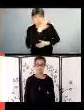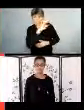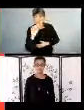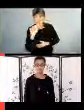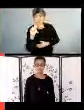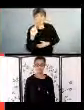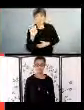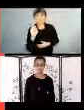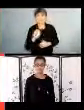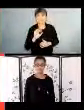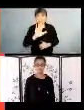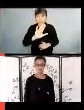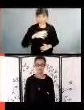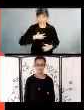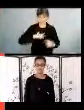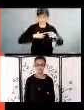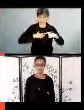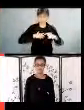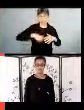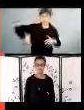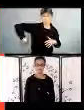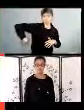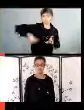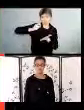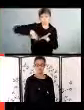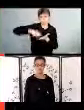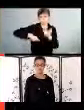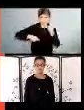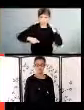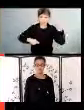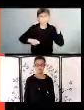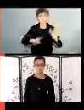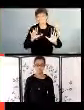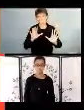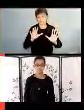Using plain language rather than academic or ‘artist speak’ is often clearer and